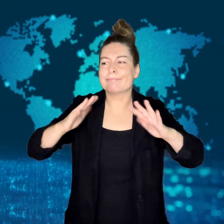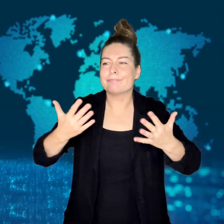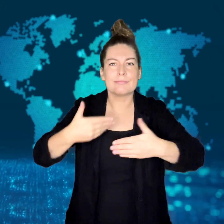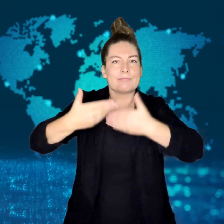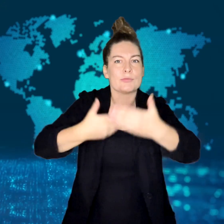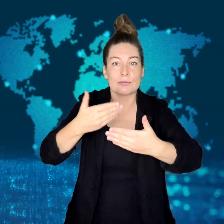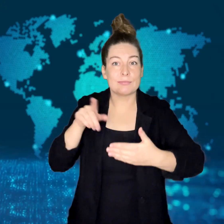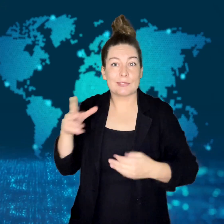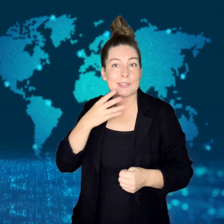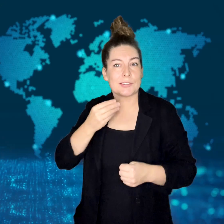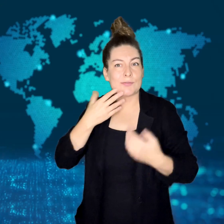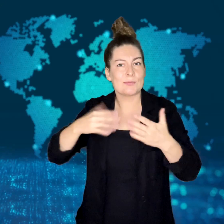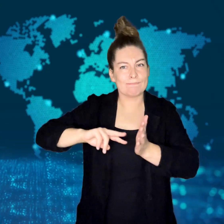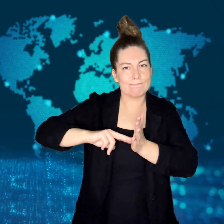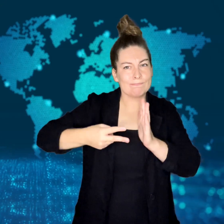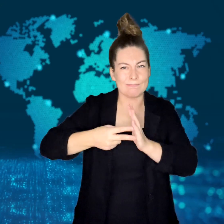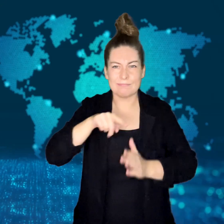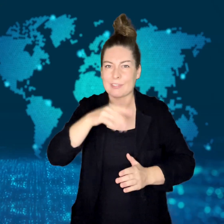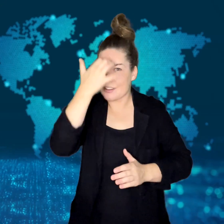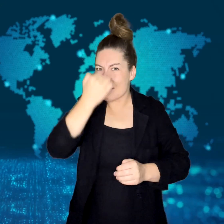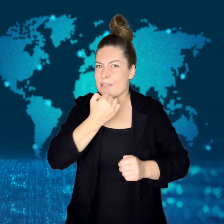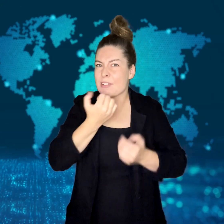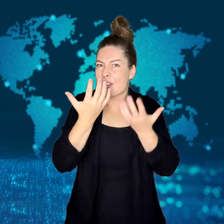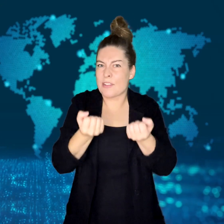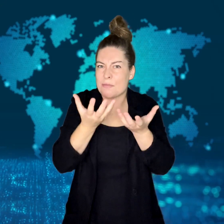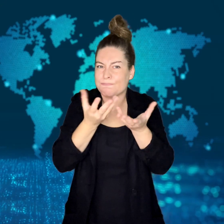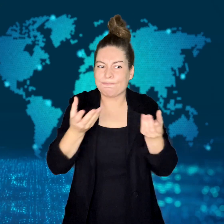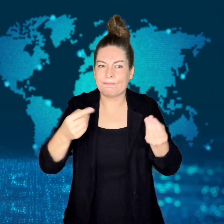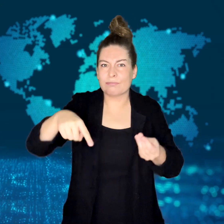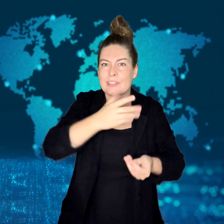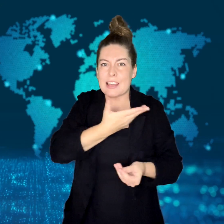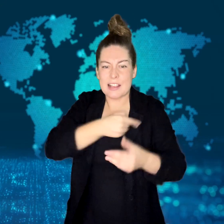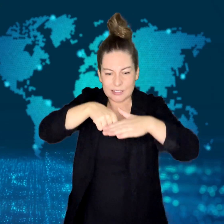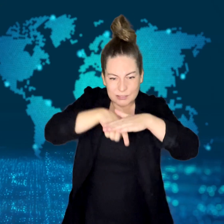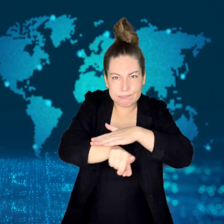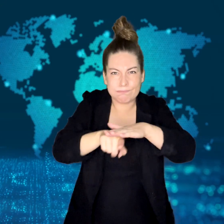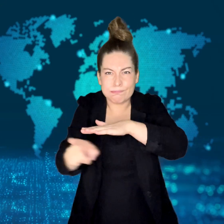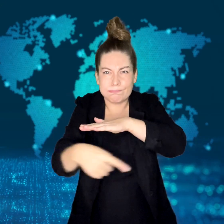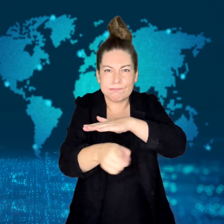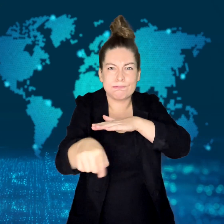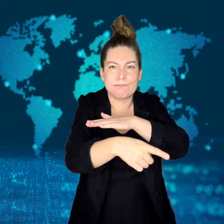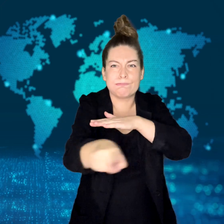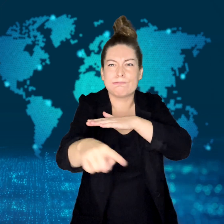pressure, and is experimenting with flooding Hamas’ tunnels.